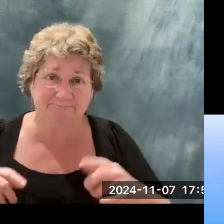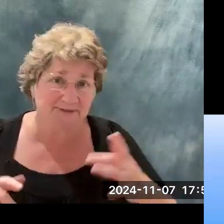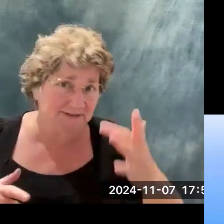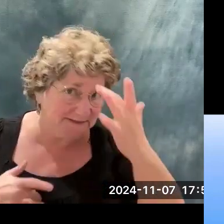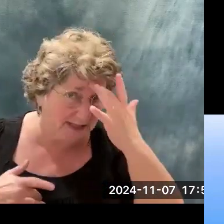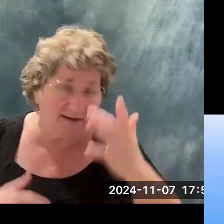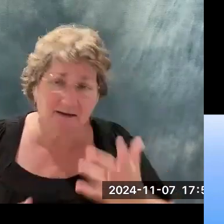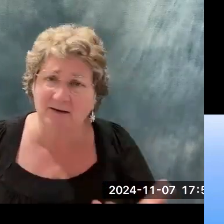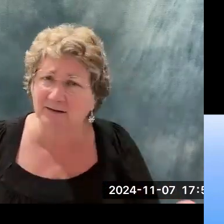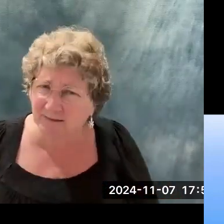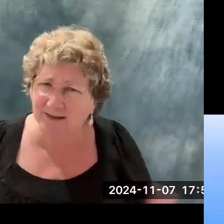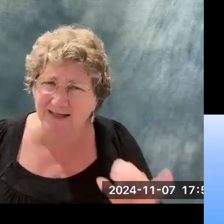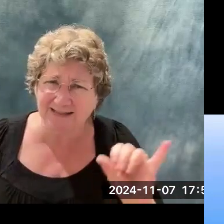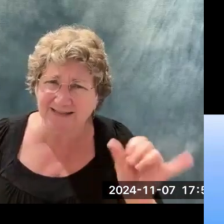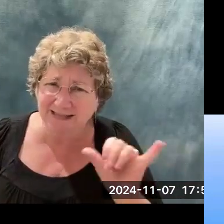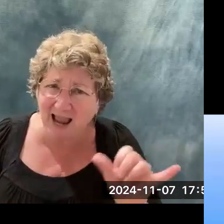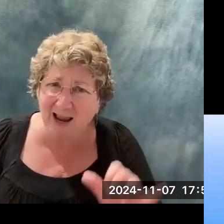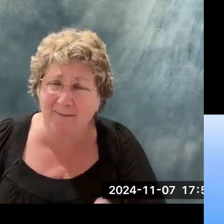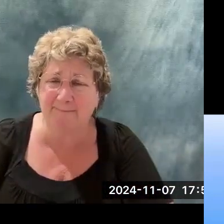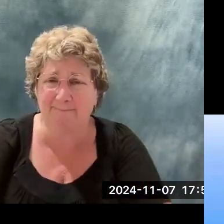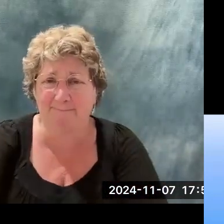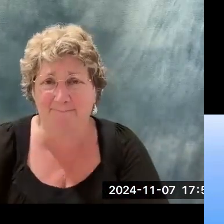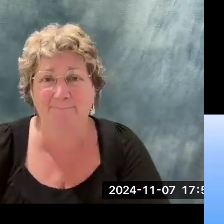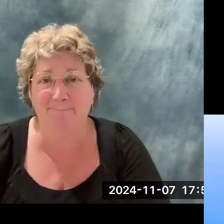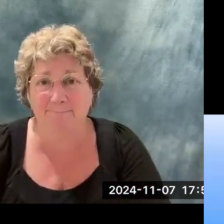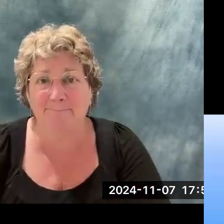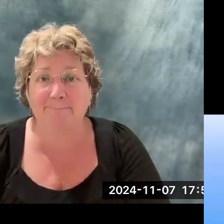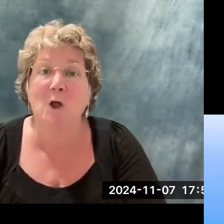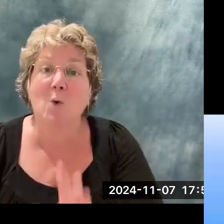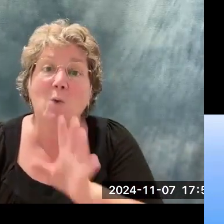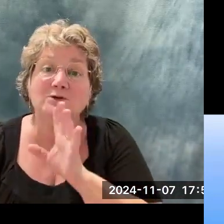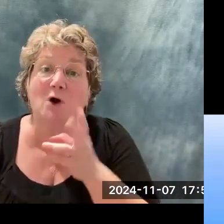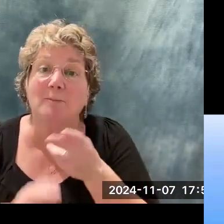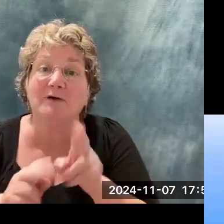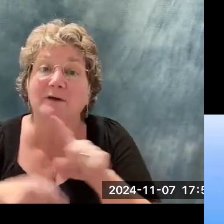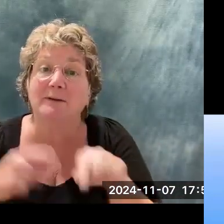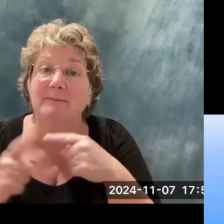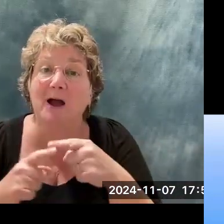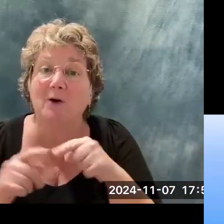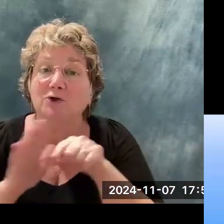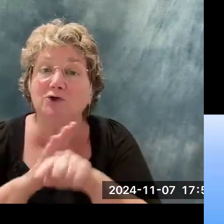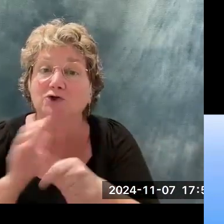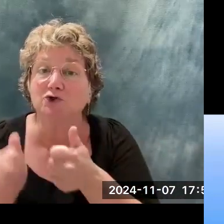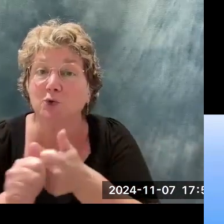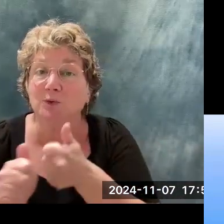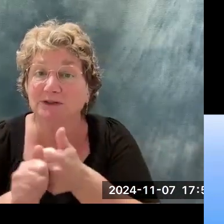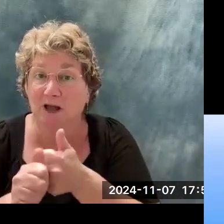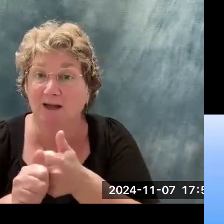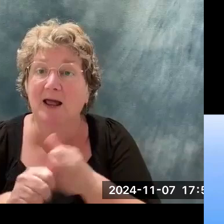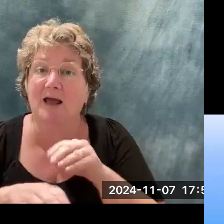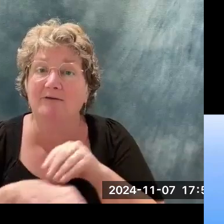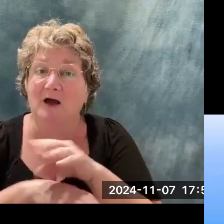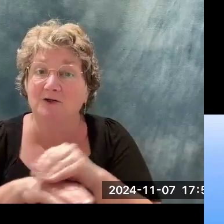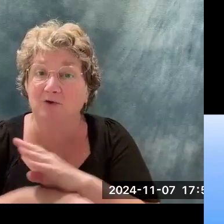bit about the suicide advisory board and Andrea and I are tri-chairs and one of our other